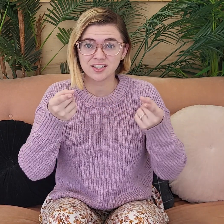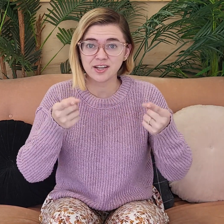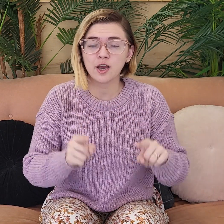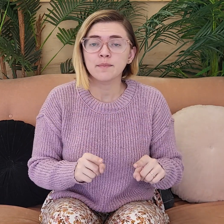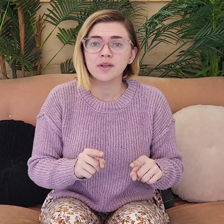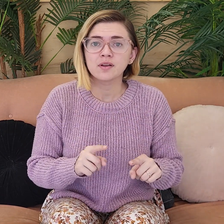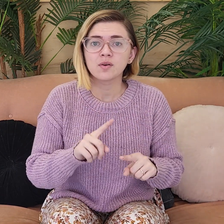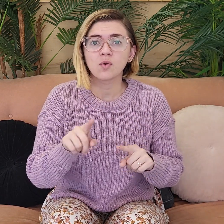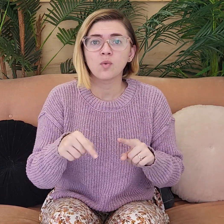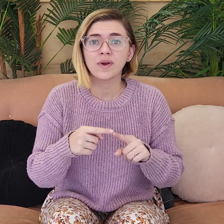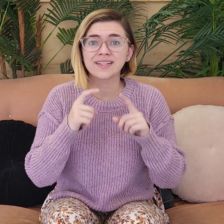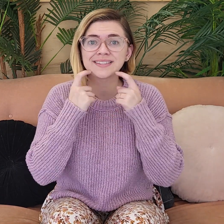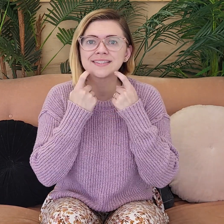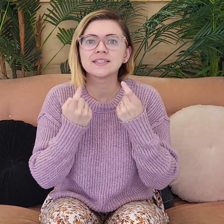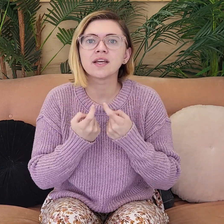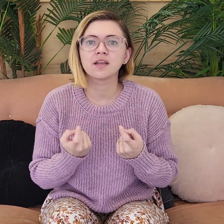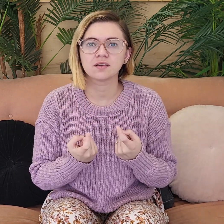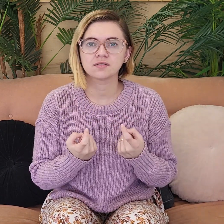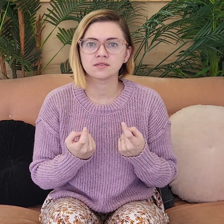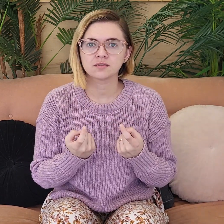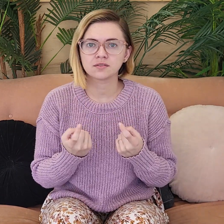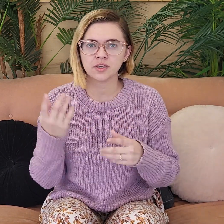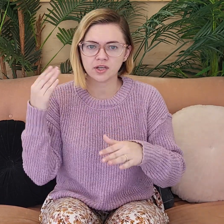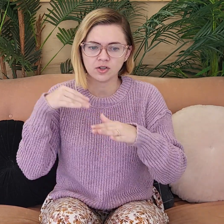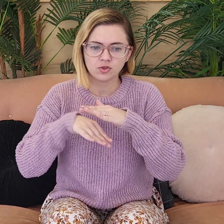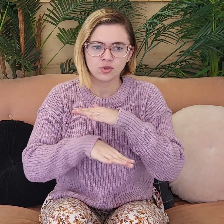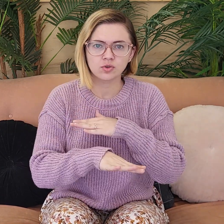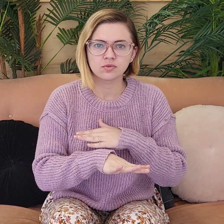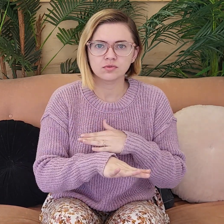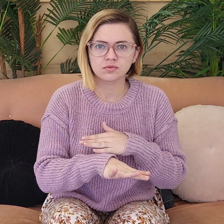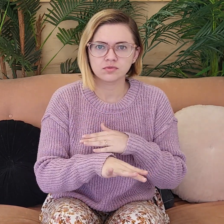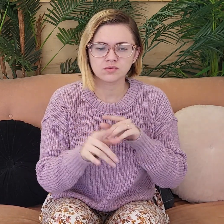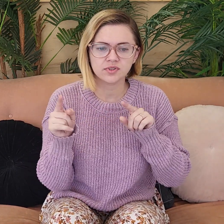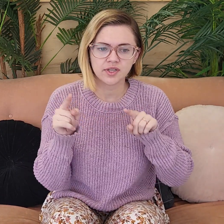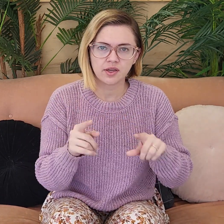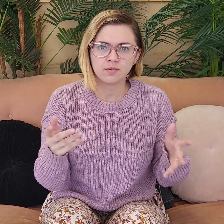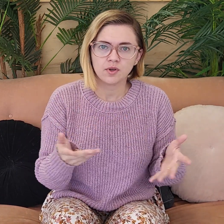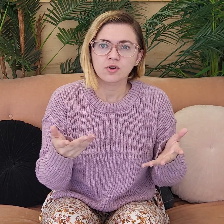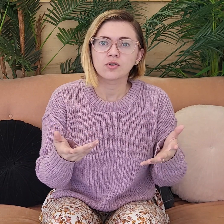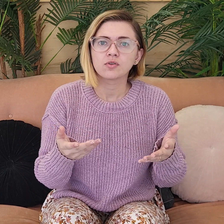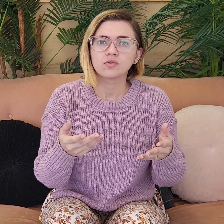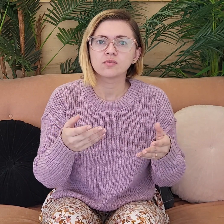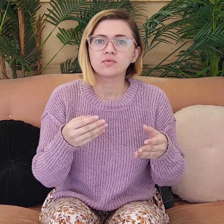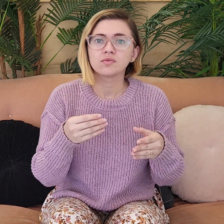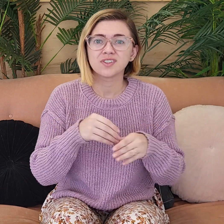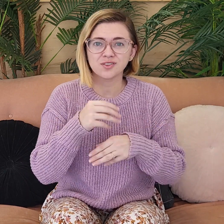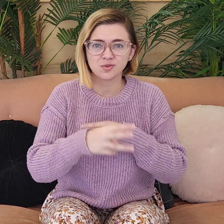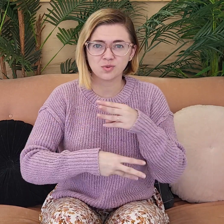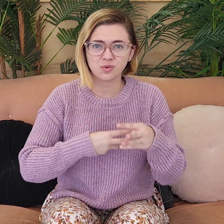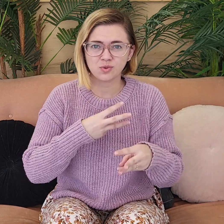Well that change, it happened when sin entered into the world and it came here.